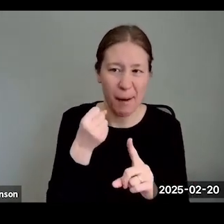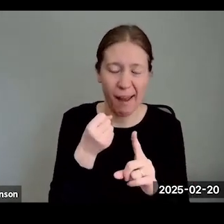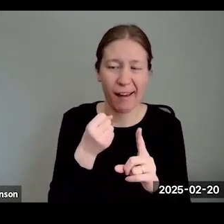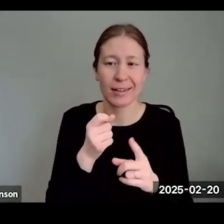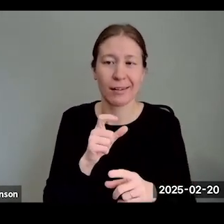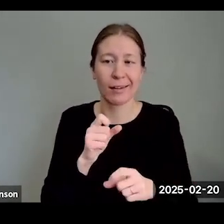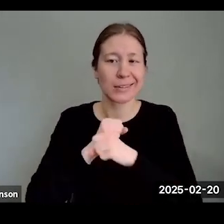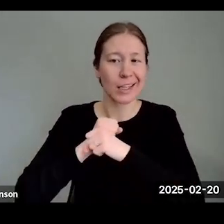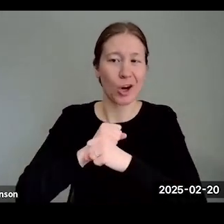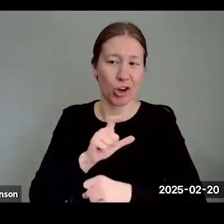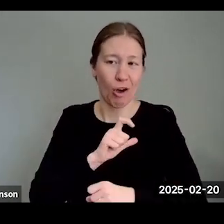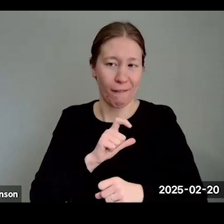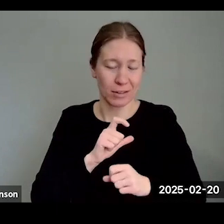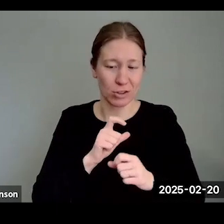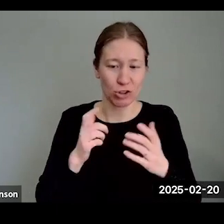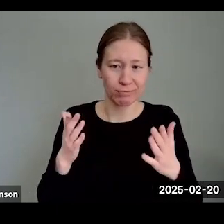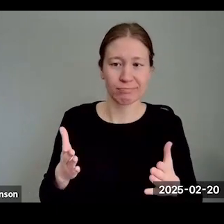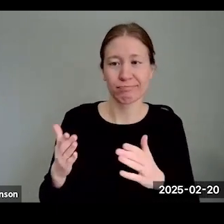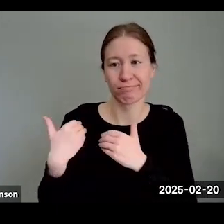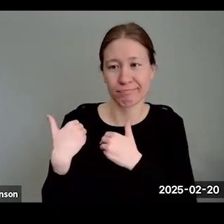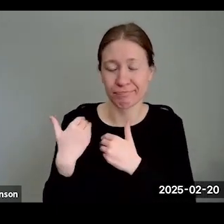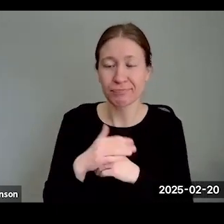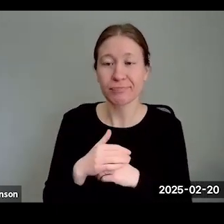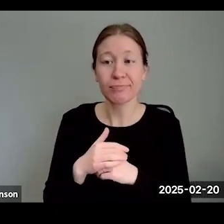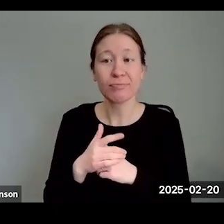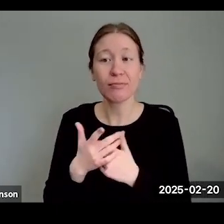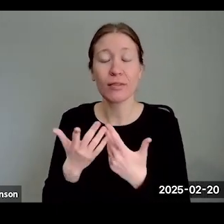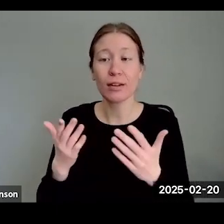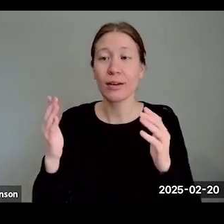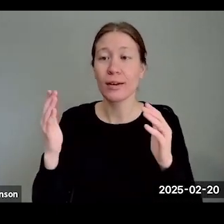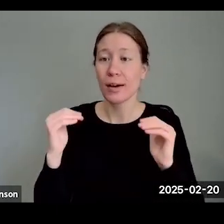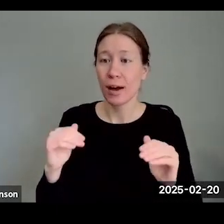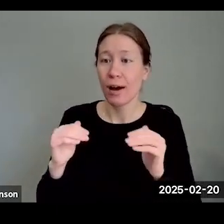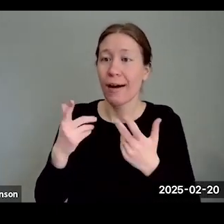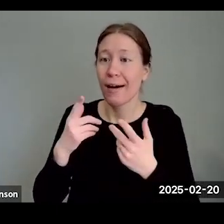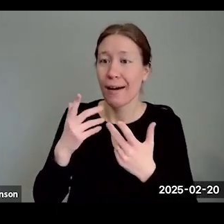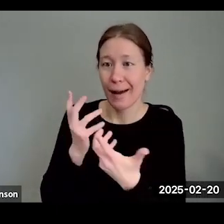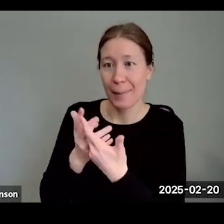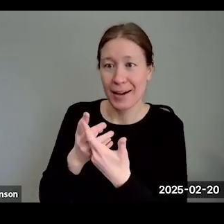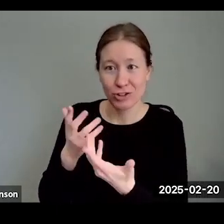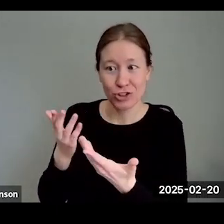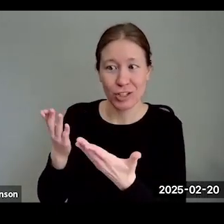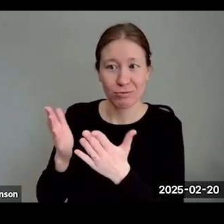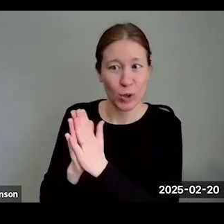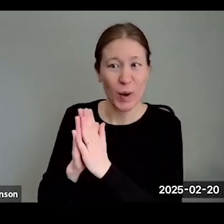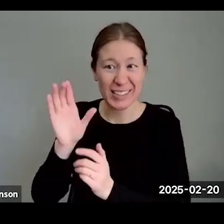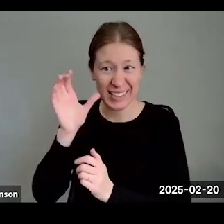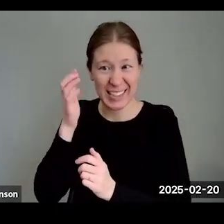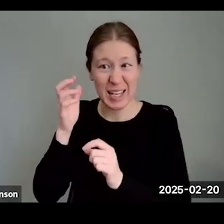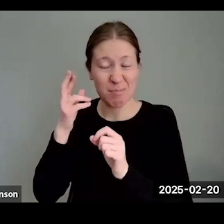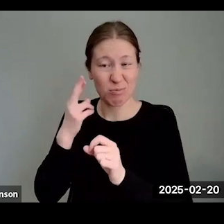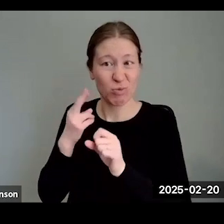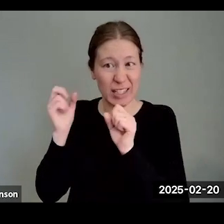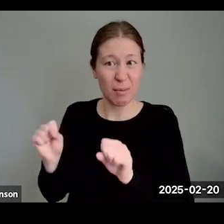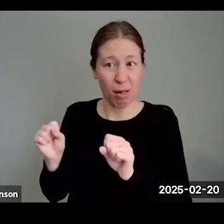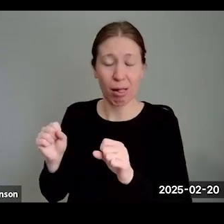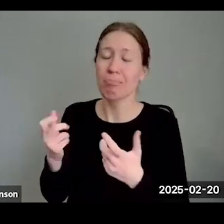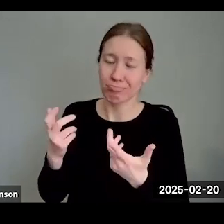Let's see. Does the accommodation request seem reasonable? You all get this one correct. That, yes, this does seem fairly reasonable.